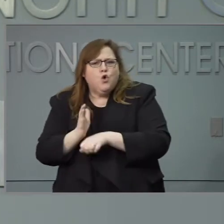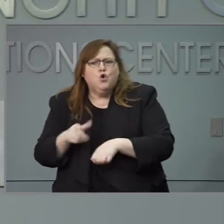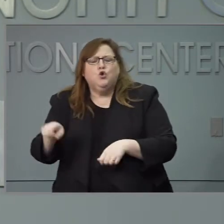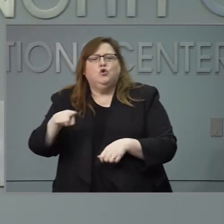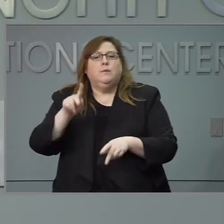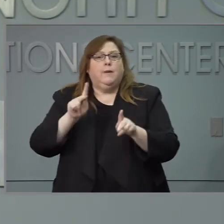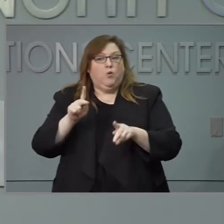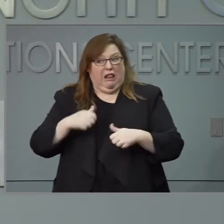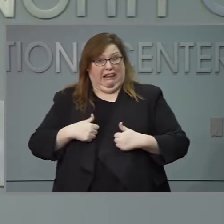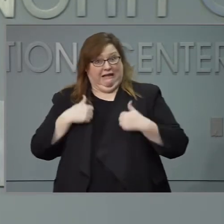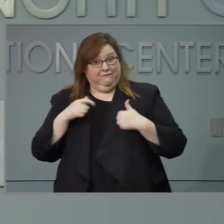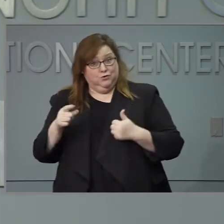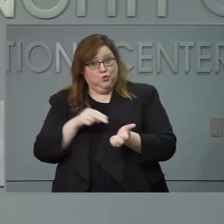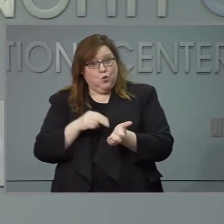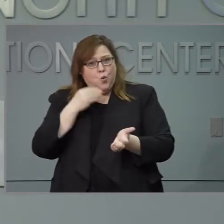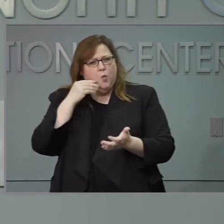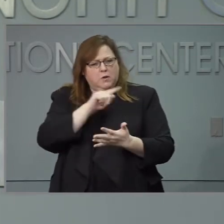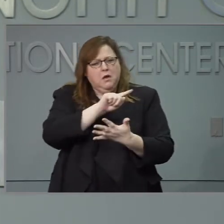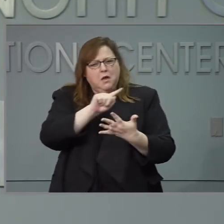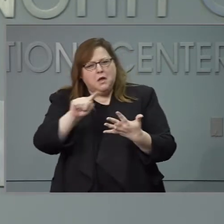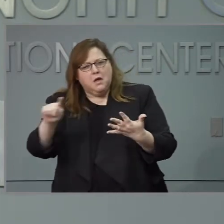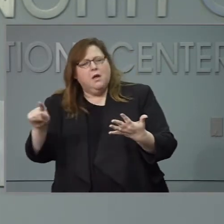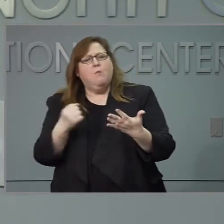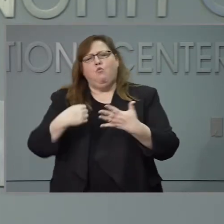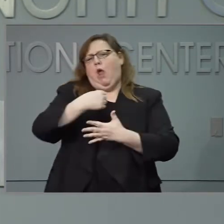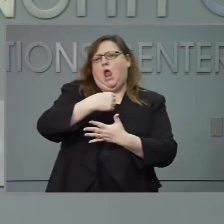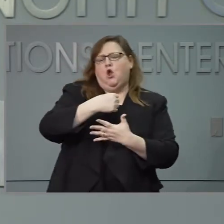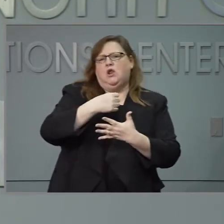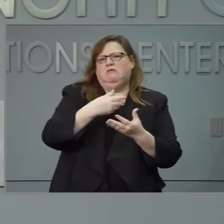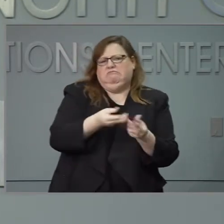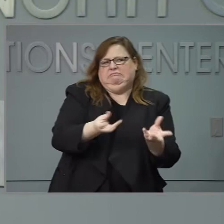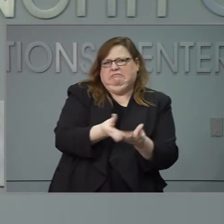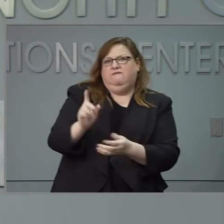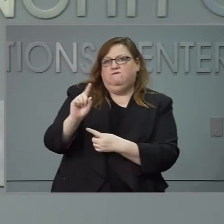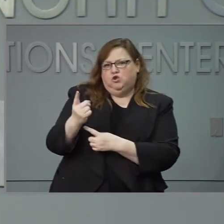ESCUELAS PÚBLICAS, ÉL QUIERE QUE ESTÉN PIDIENDO FONDOS Y UTILIZAR